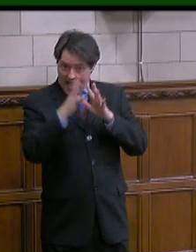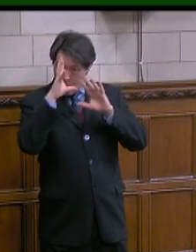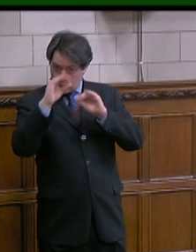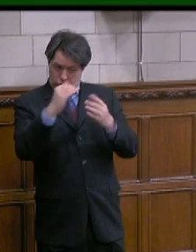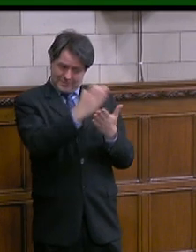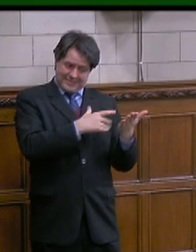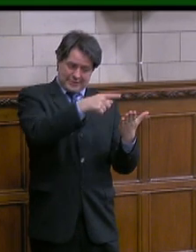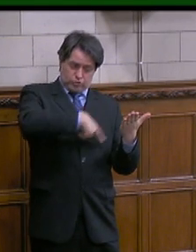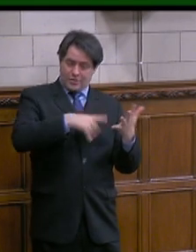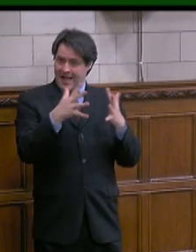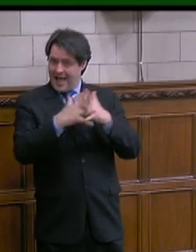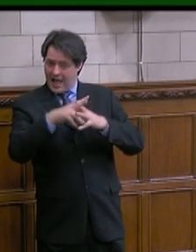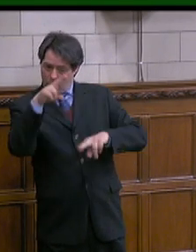and how to assess it in the classroom.